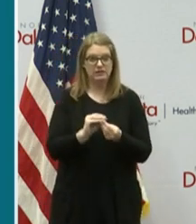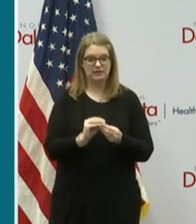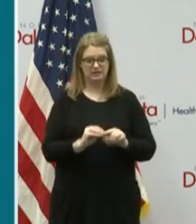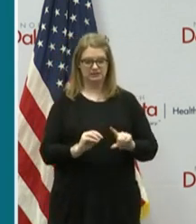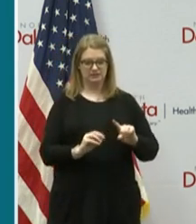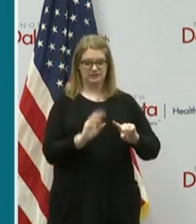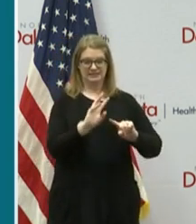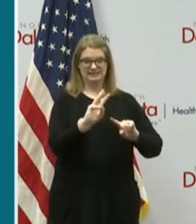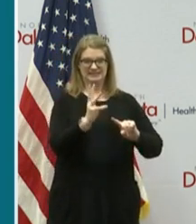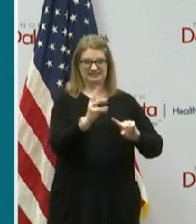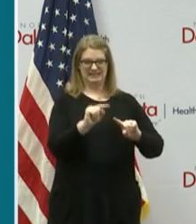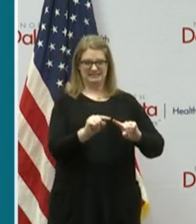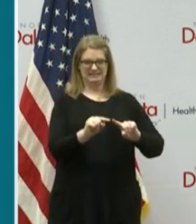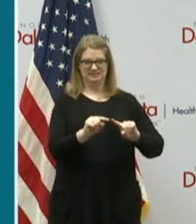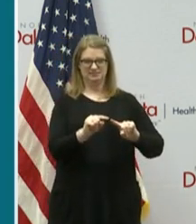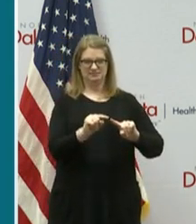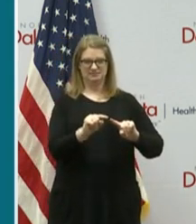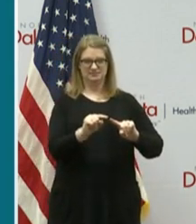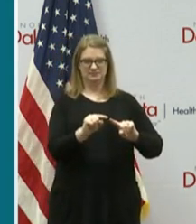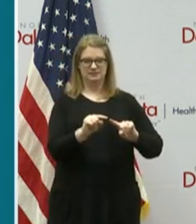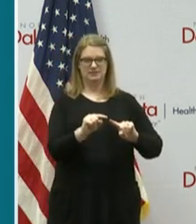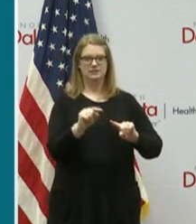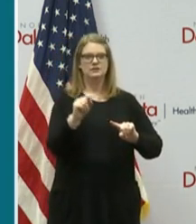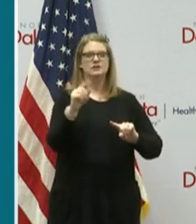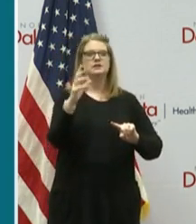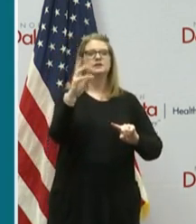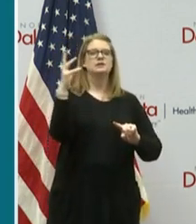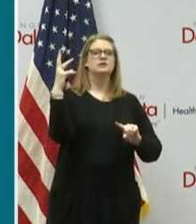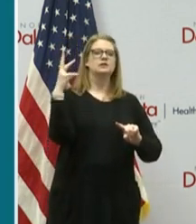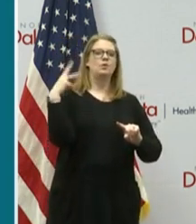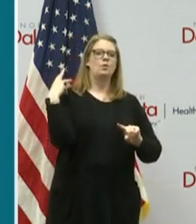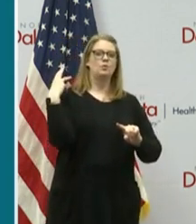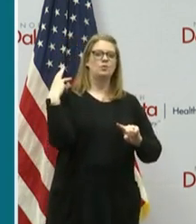THE TEST OVER 25,000 TESTS